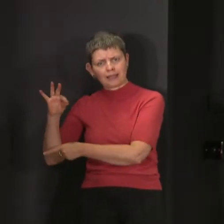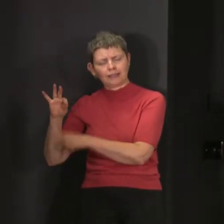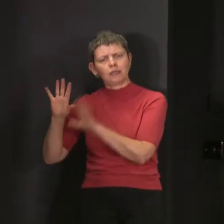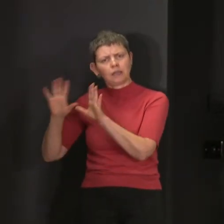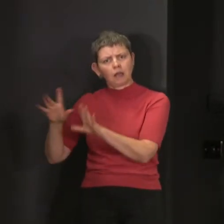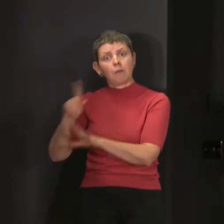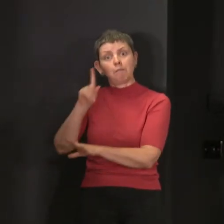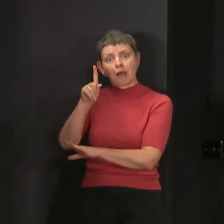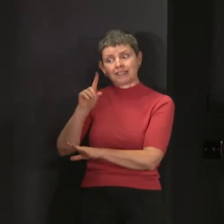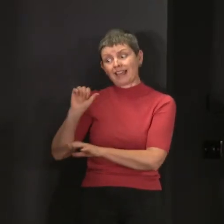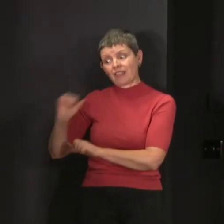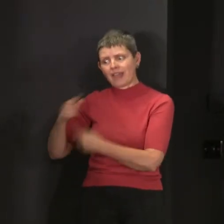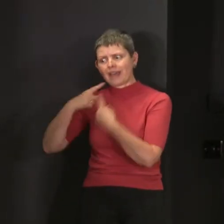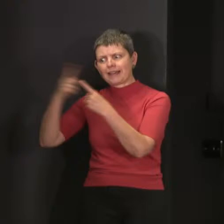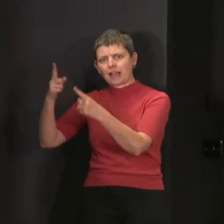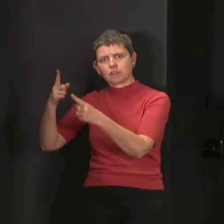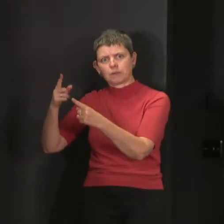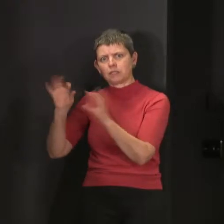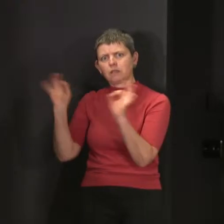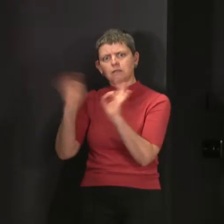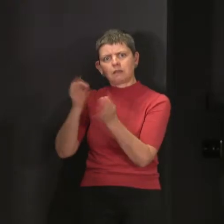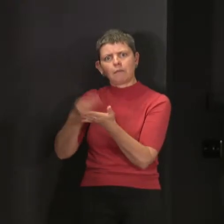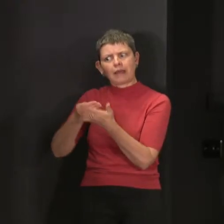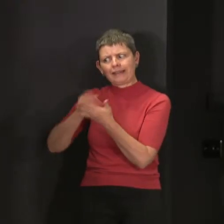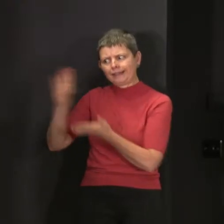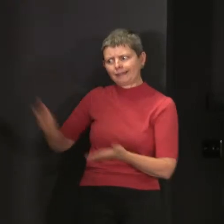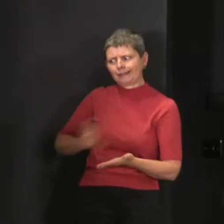from what the UK government announced at the beginning of the week. What we really need,